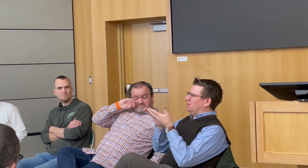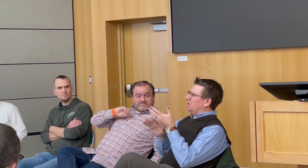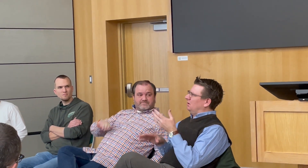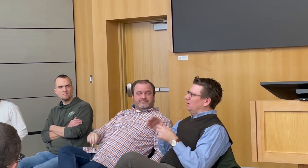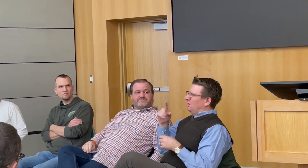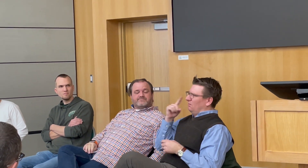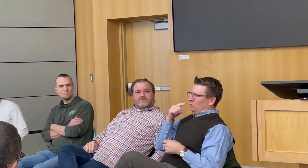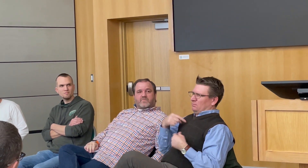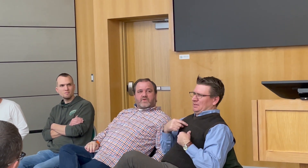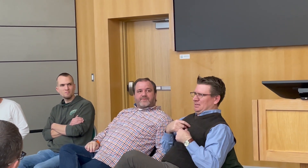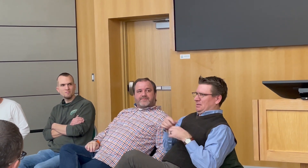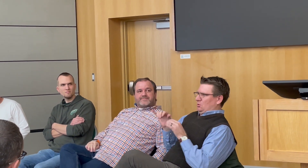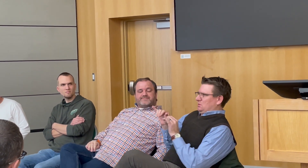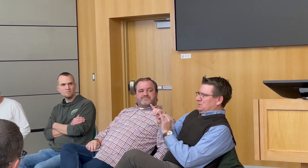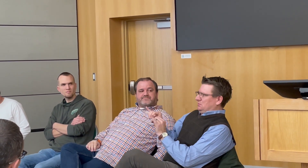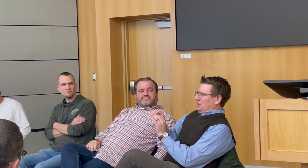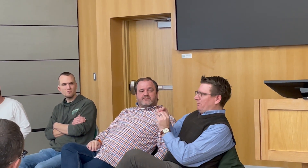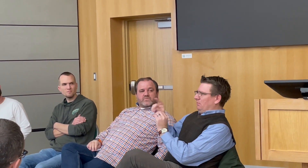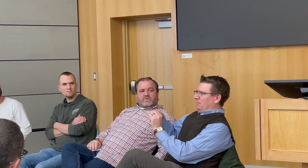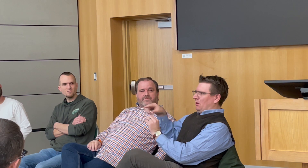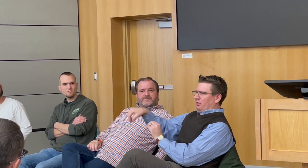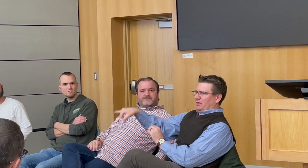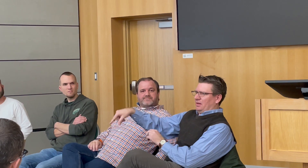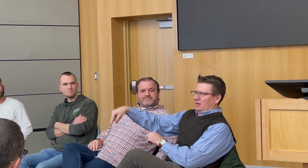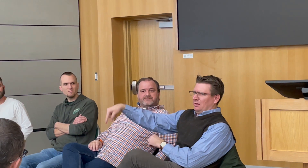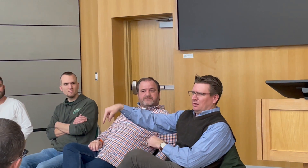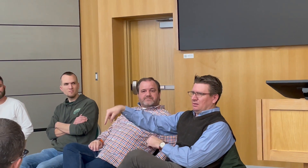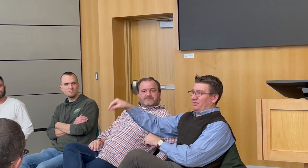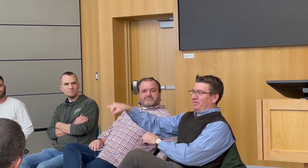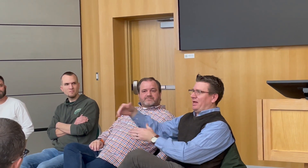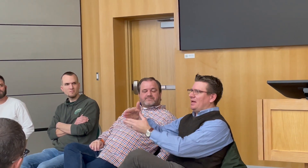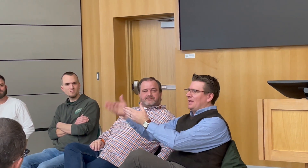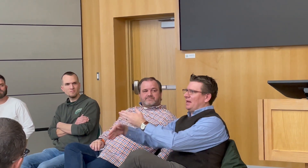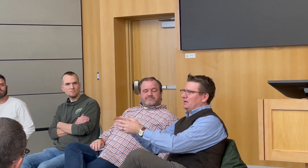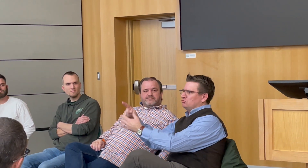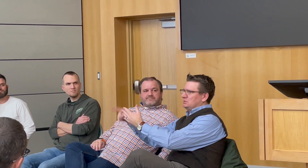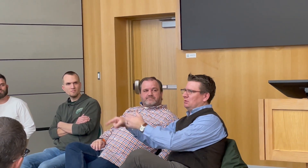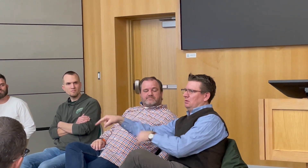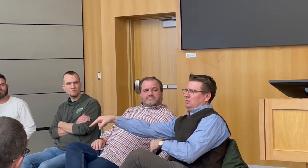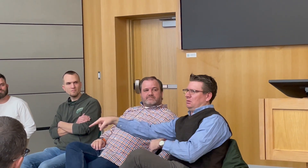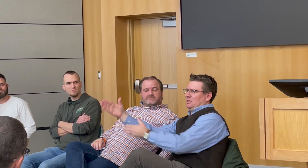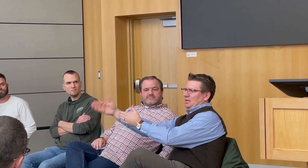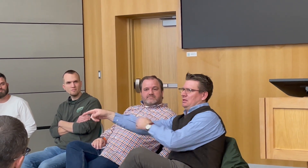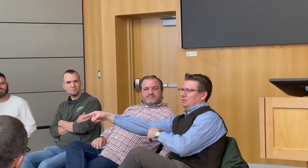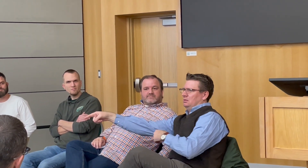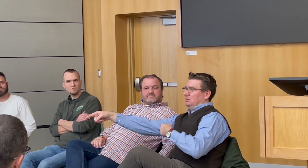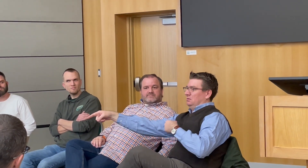I needed to be more receptive to those around me and I think it was about all of that what